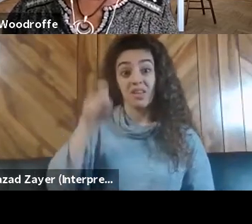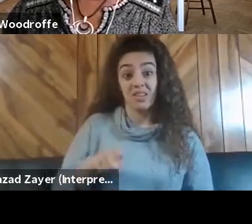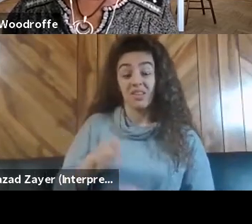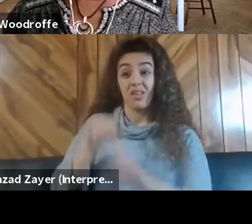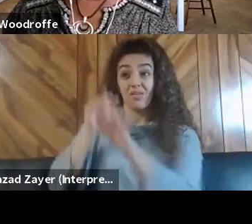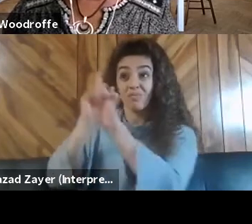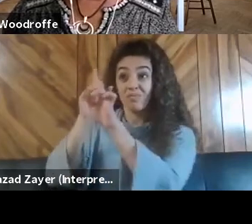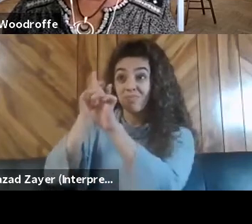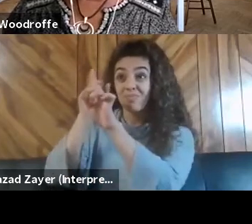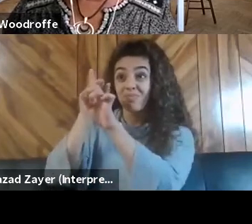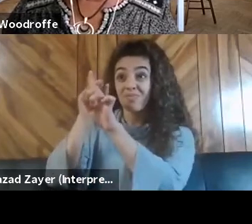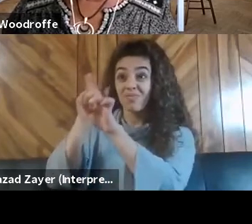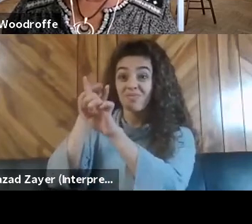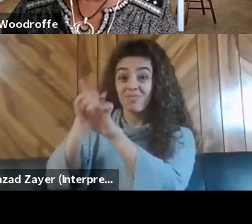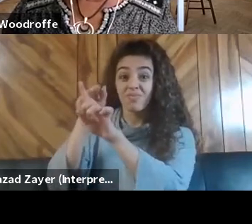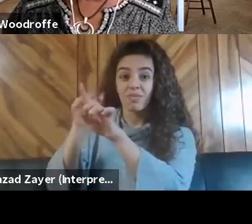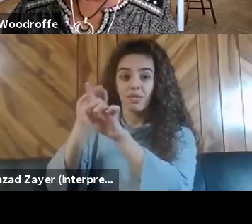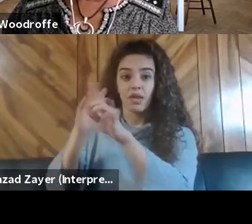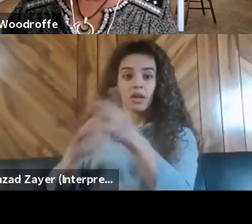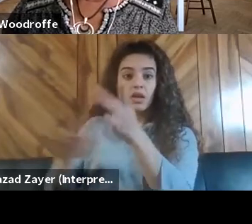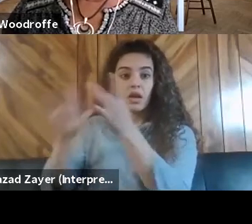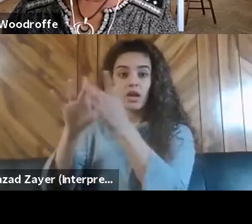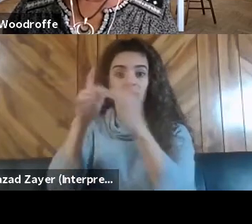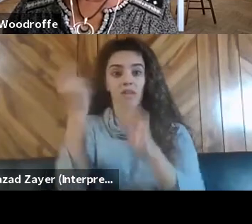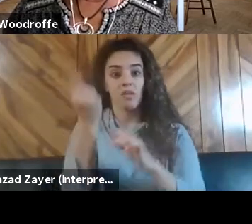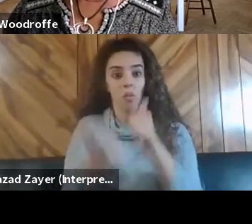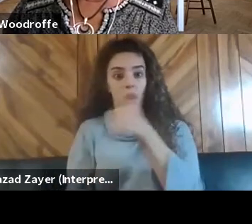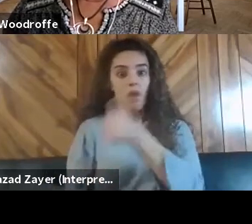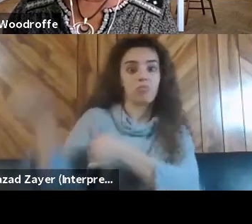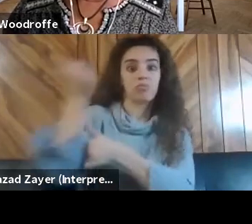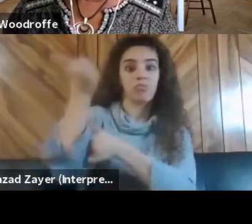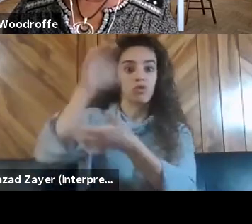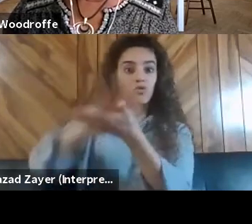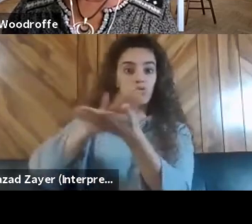Well, the school sat on it. till about three